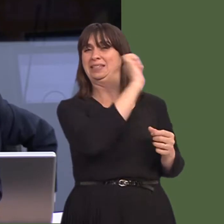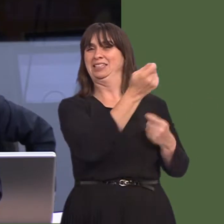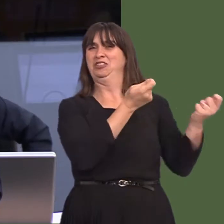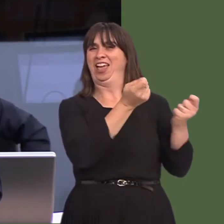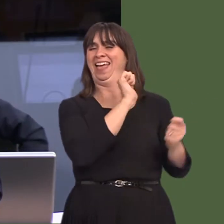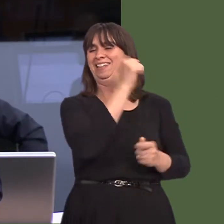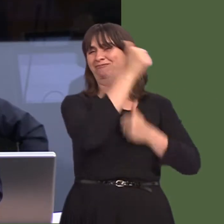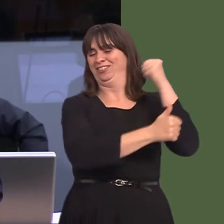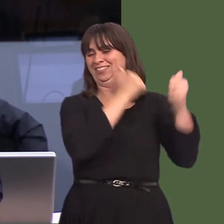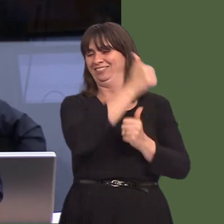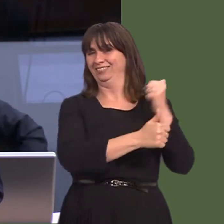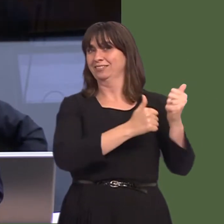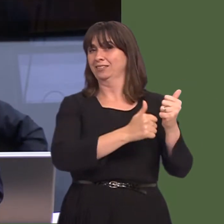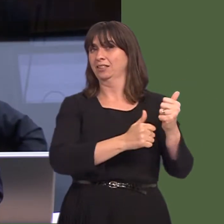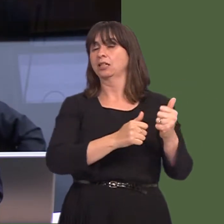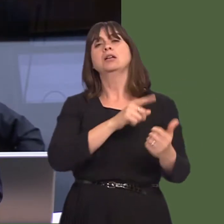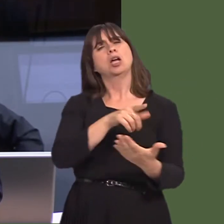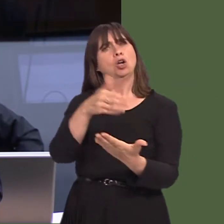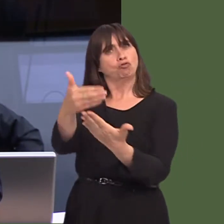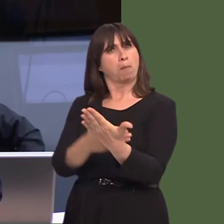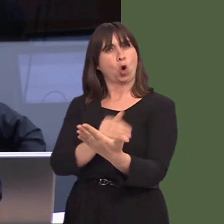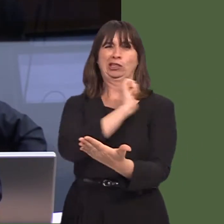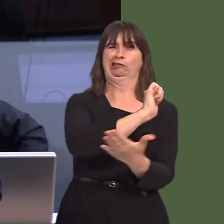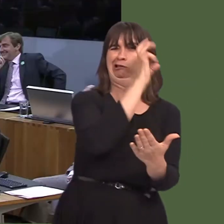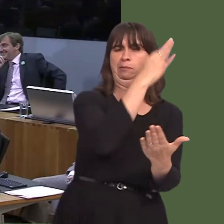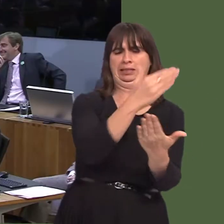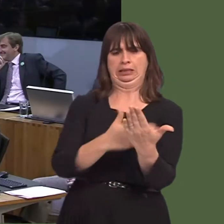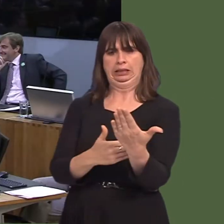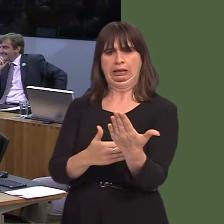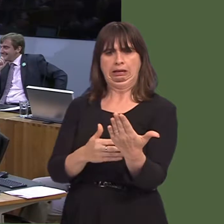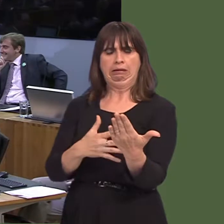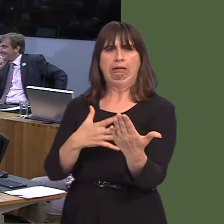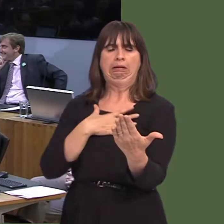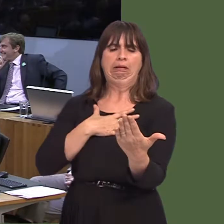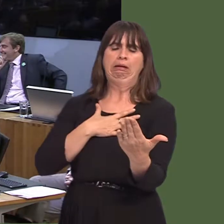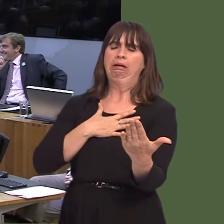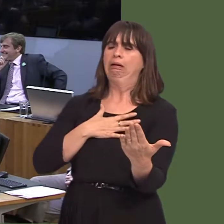When you look at this report, it really does make for depressing reading, to say the least.